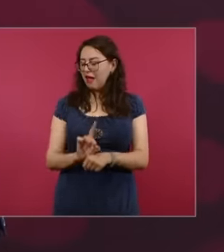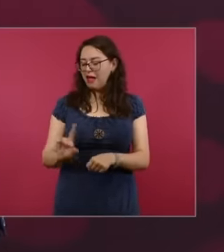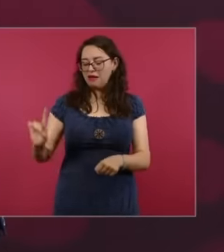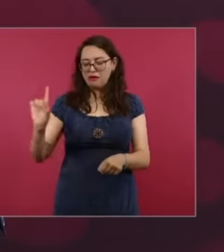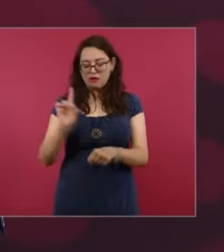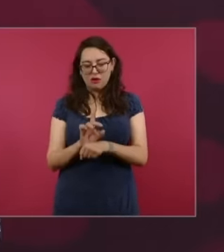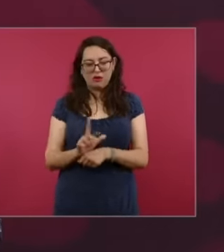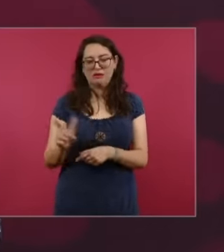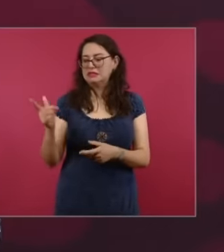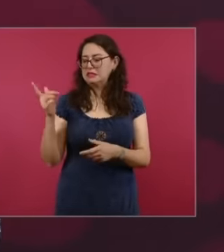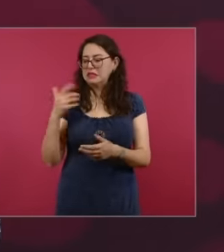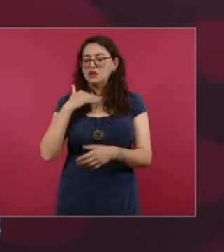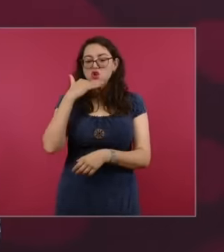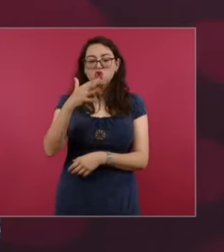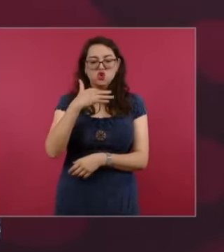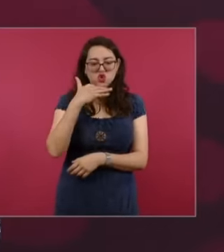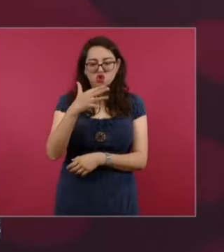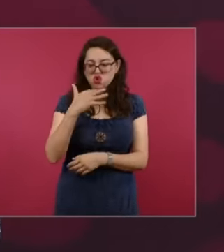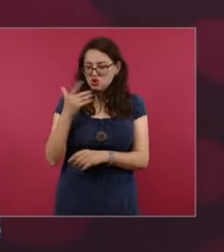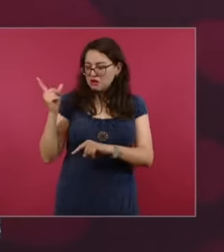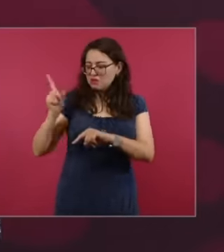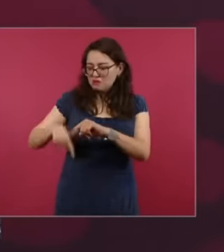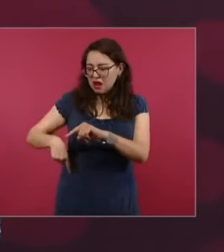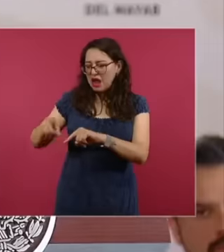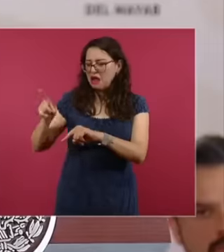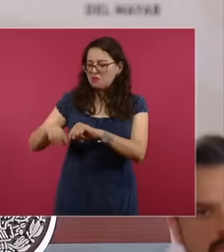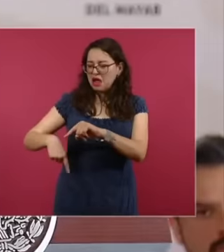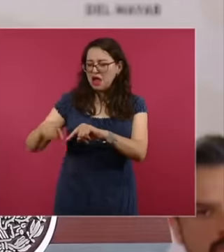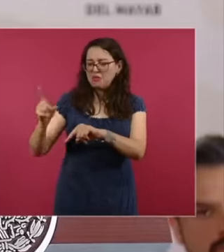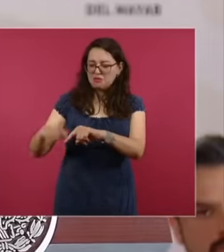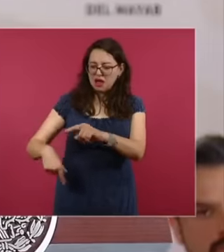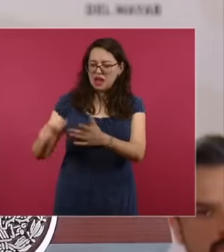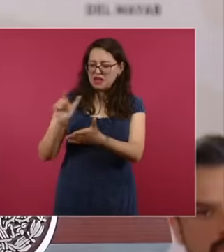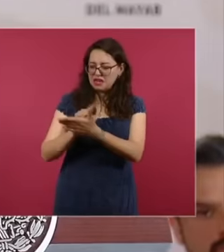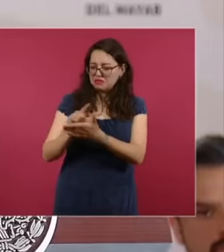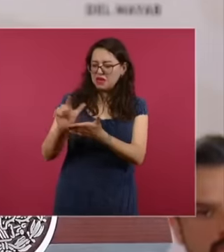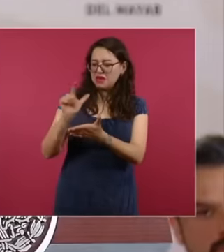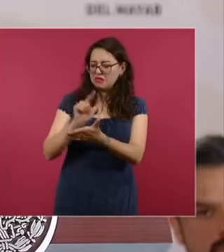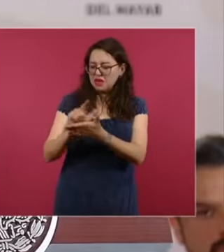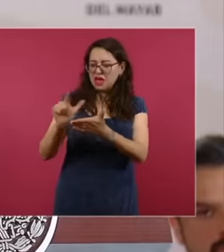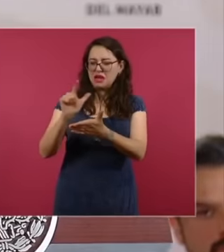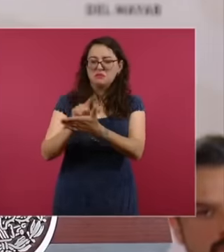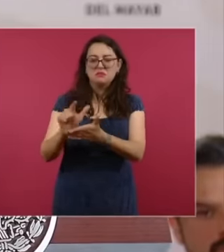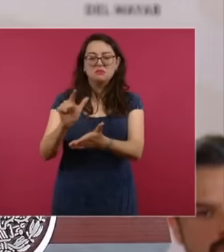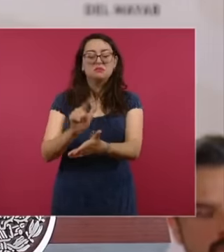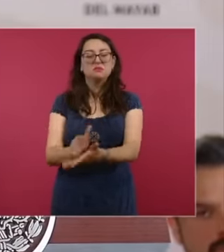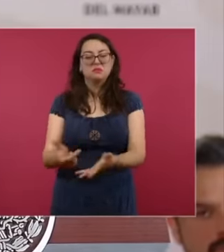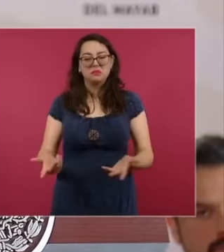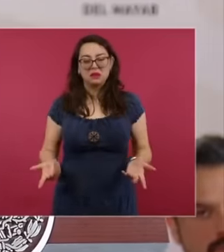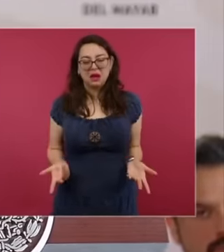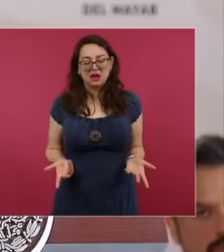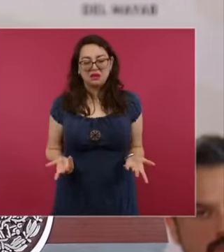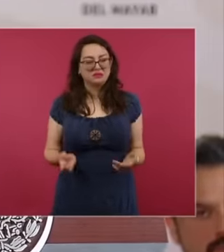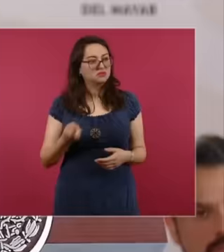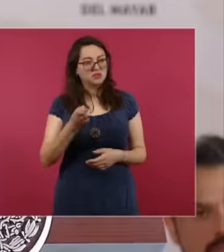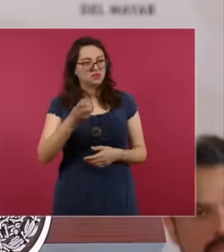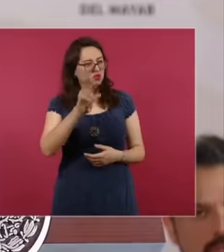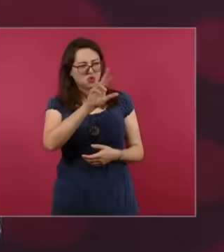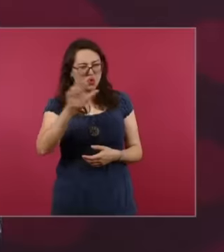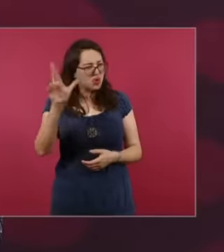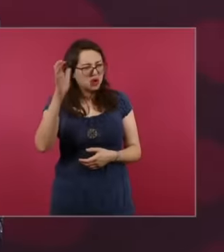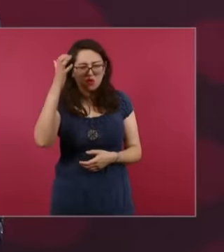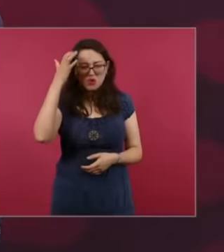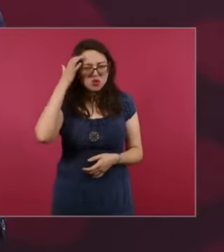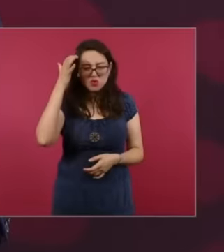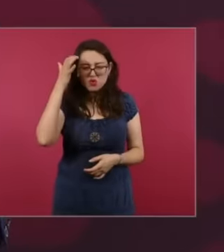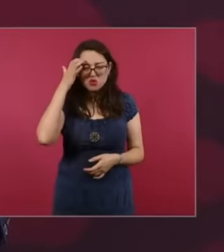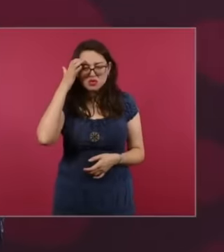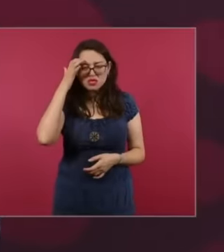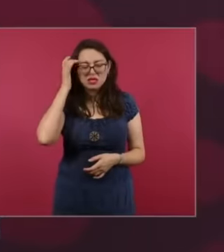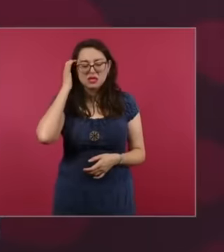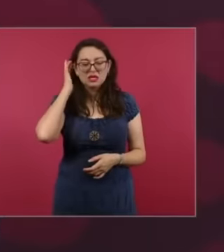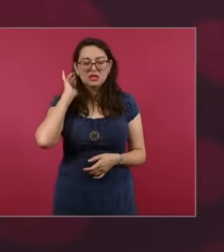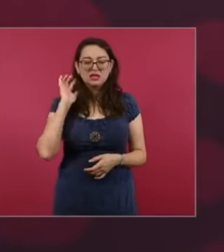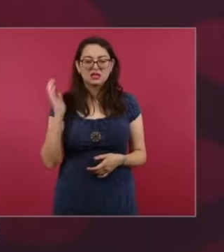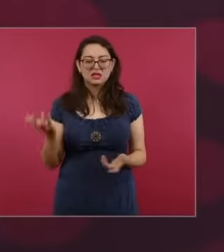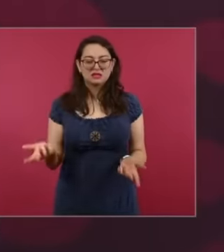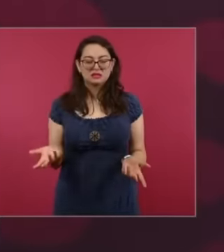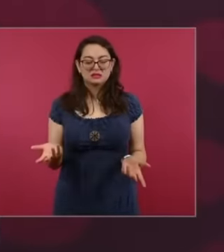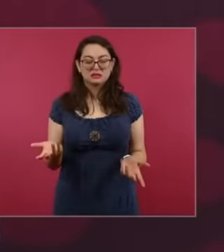corruption. How can we not be different?